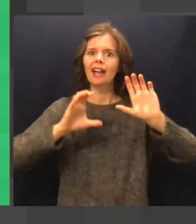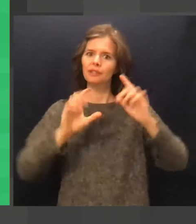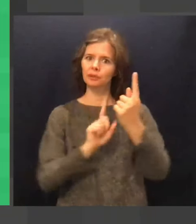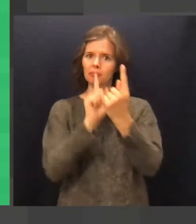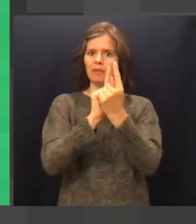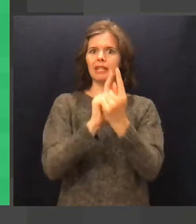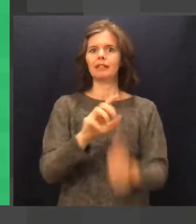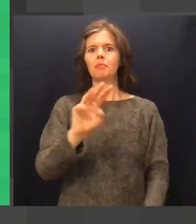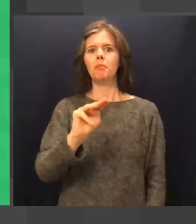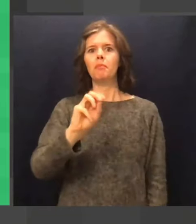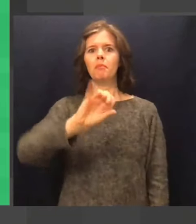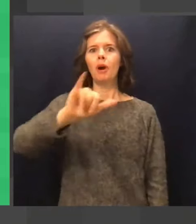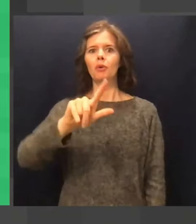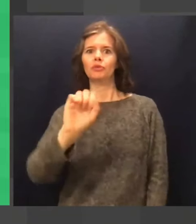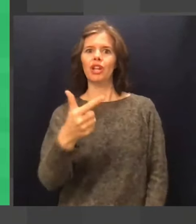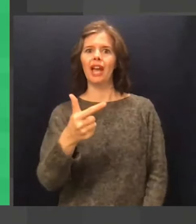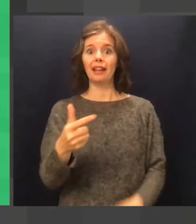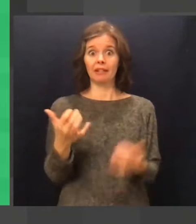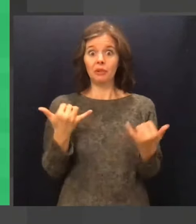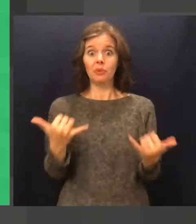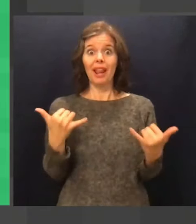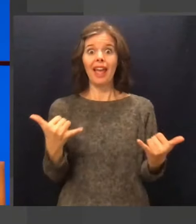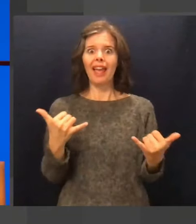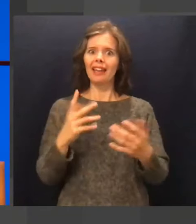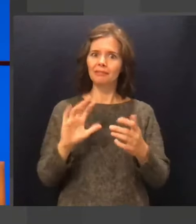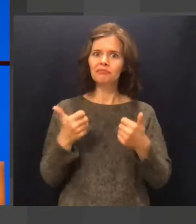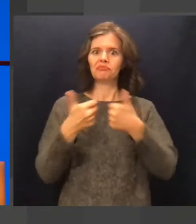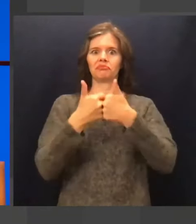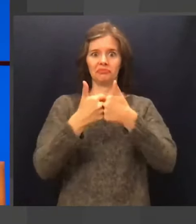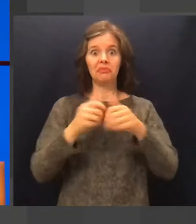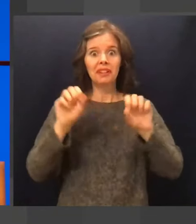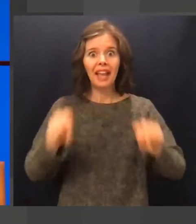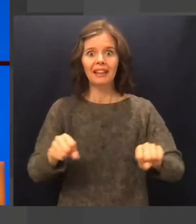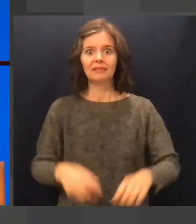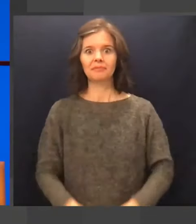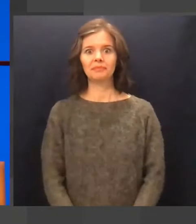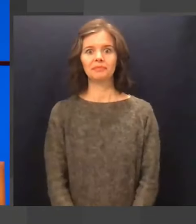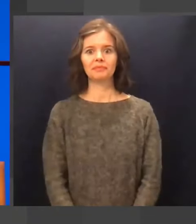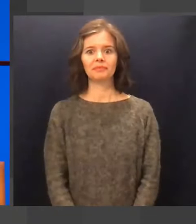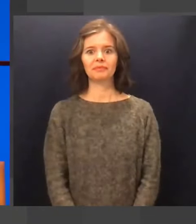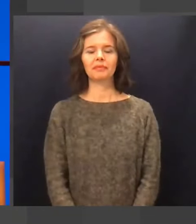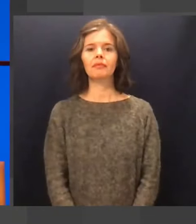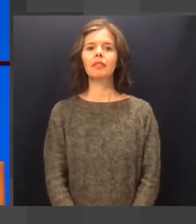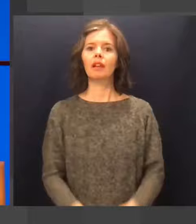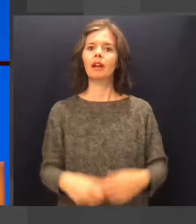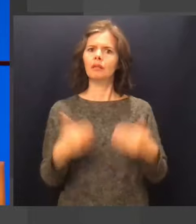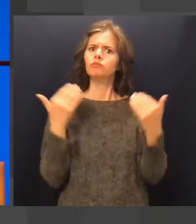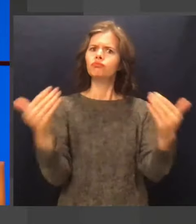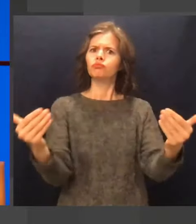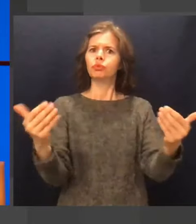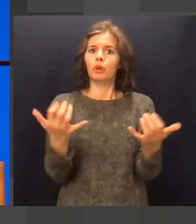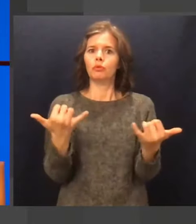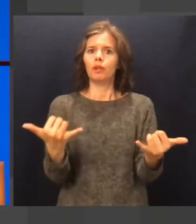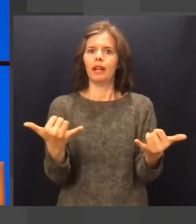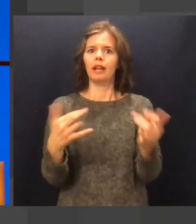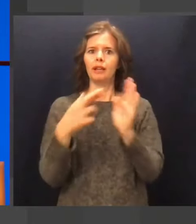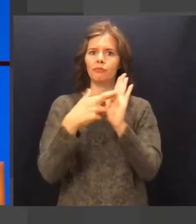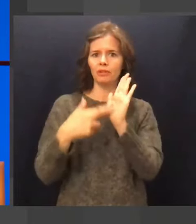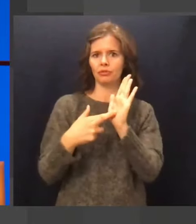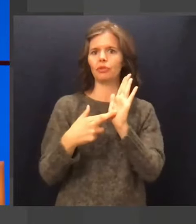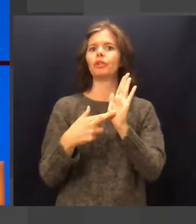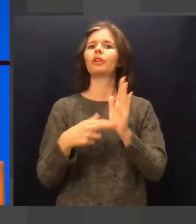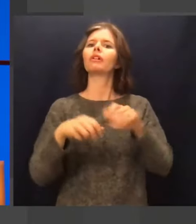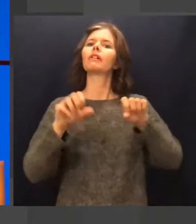MOJANG STUDIOS.